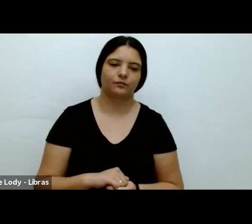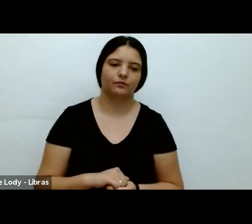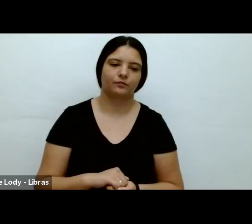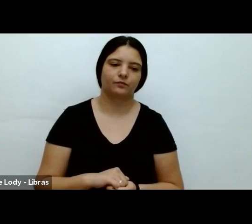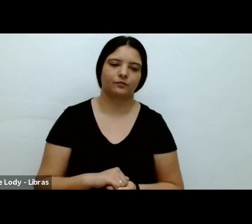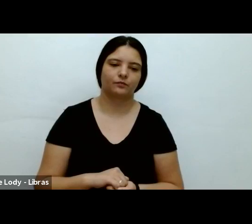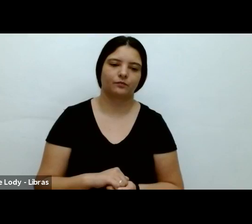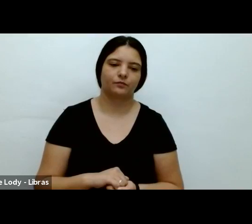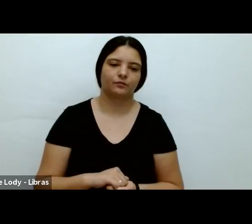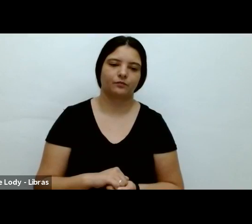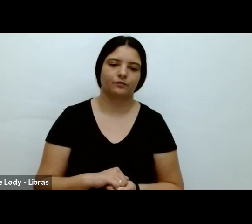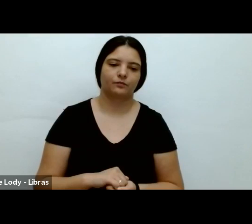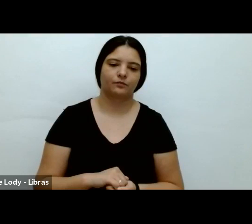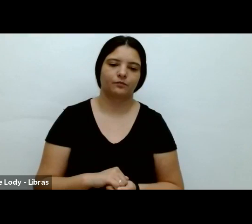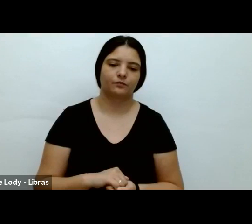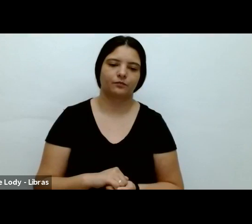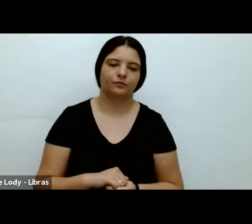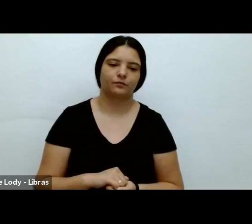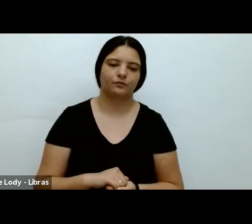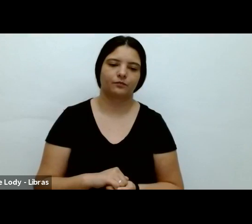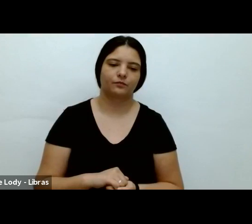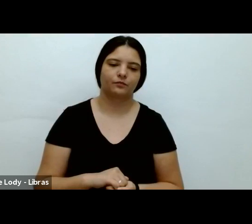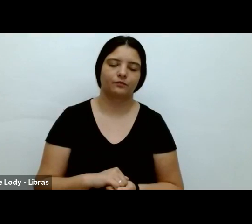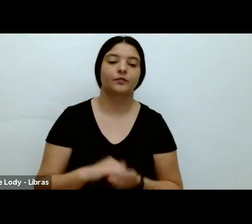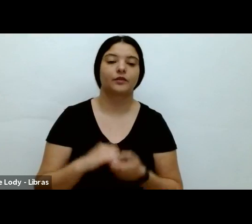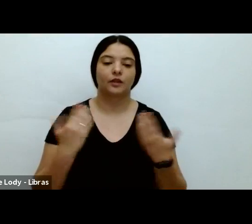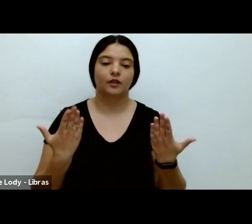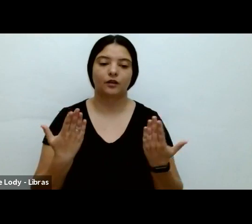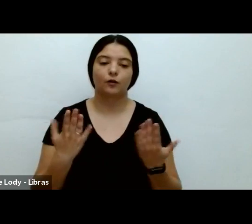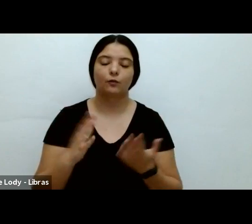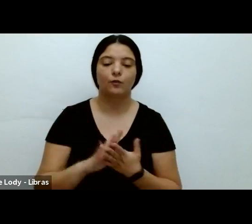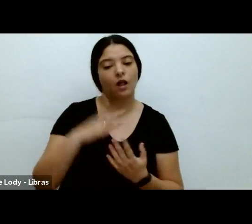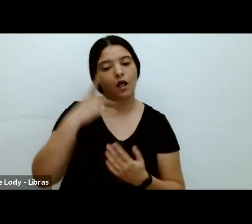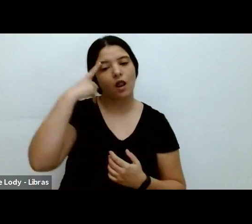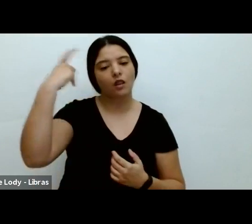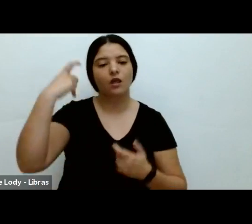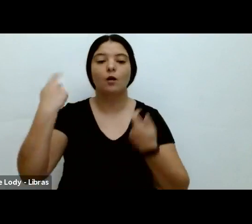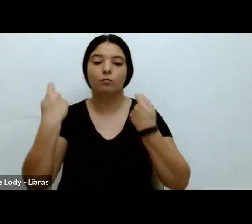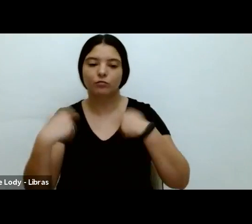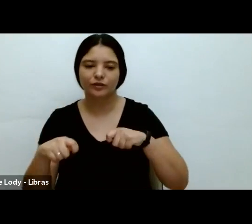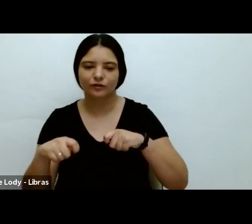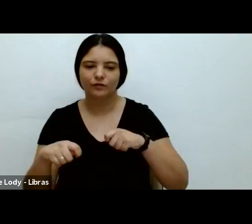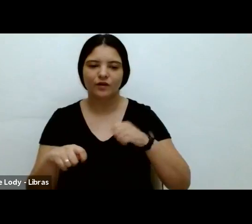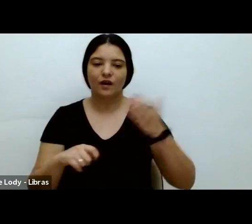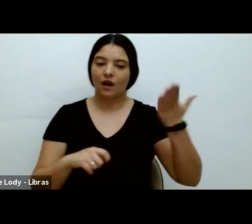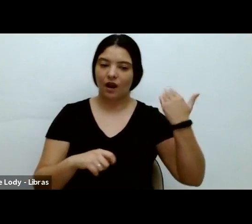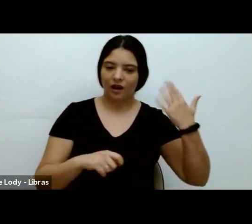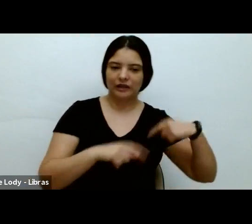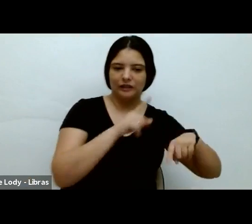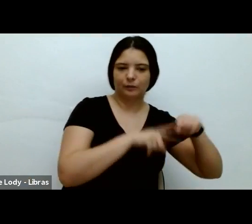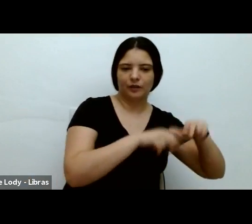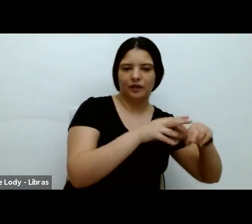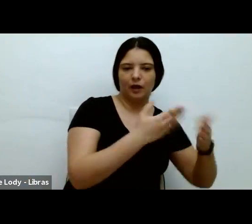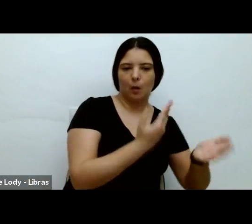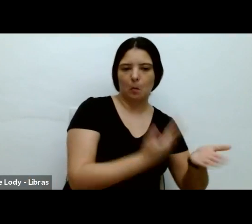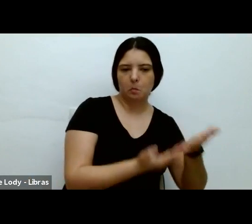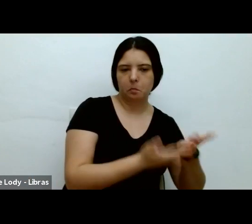Cheetos Donald in such Cheetos Donald in such a form that he could be combined with the food. products, we find products. We find three or